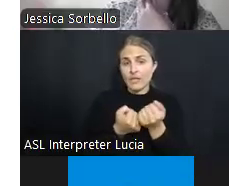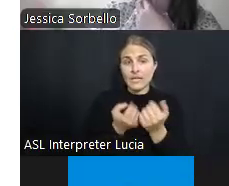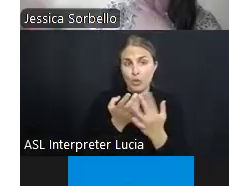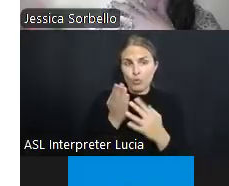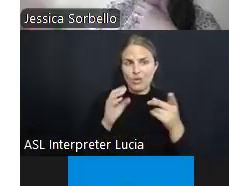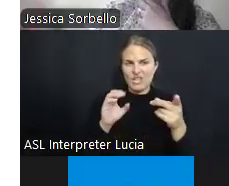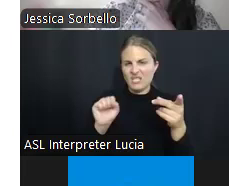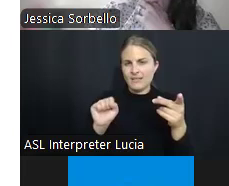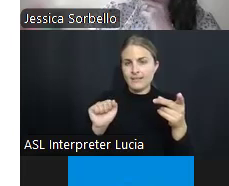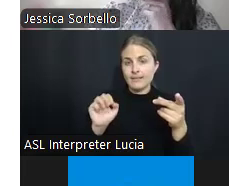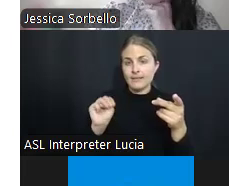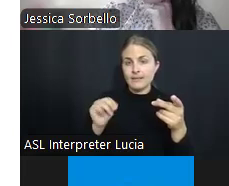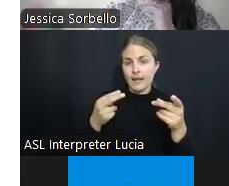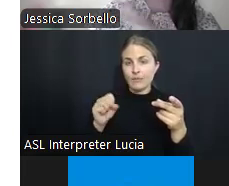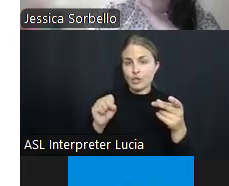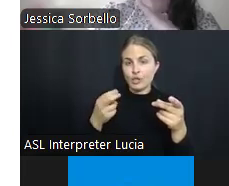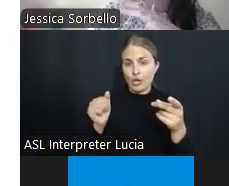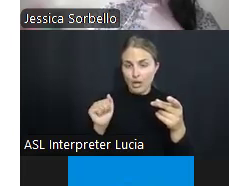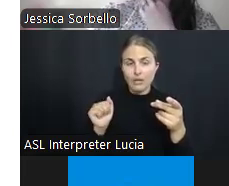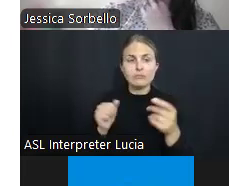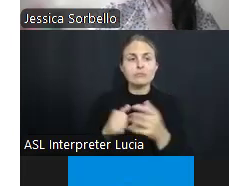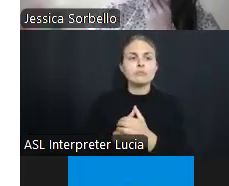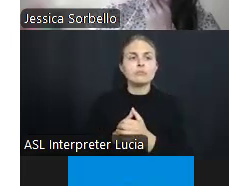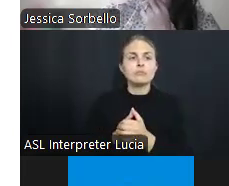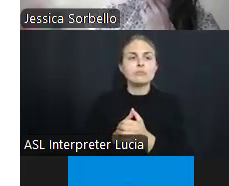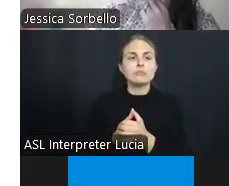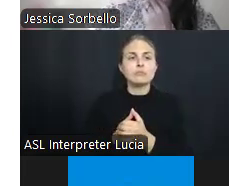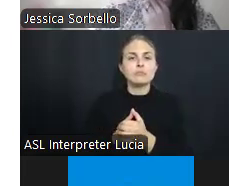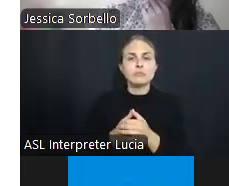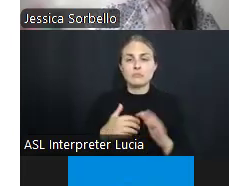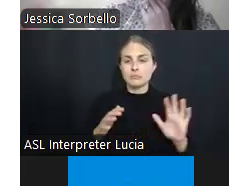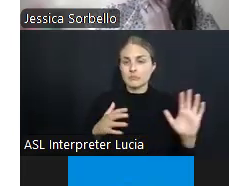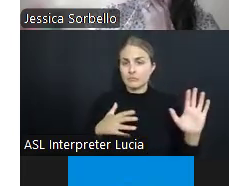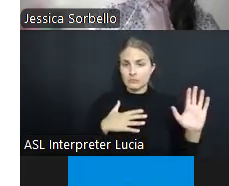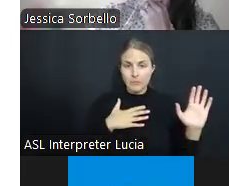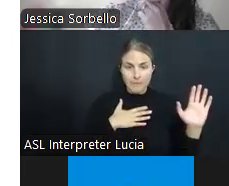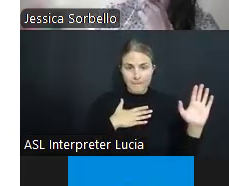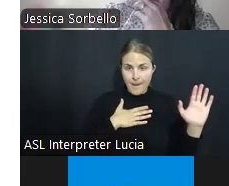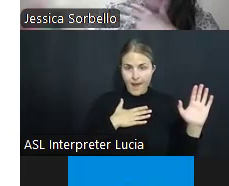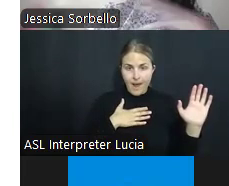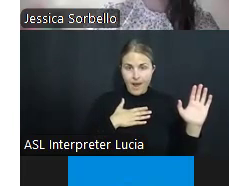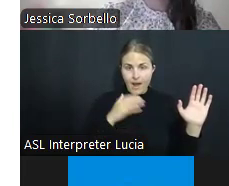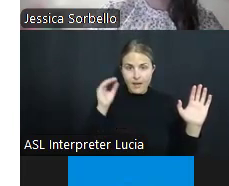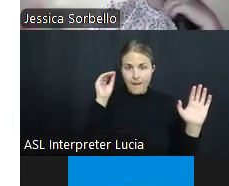funded, please note none of my views are fully supported by SAMHSA although so far so good. Training objectives I'm